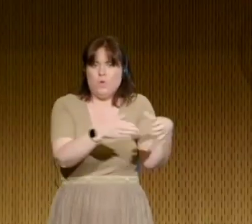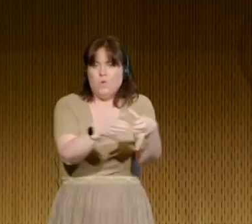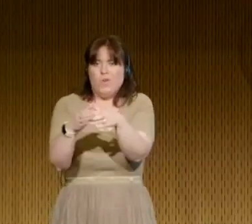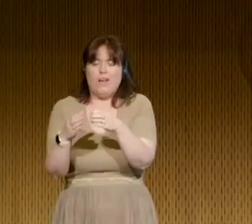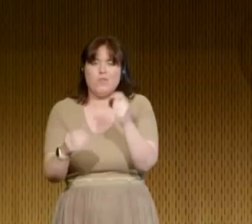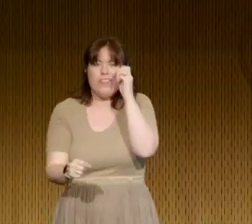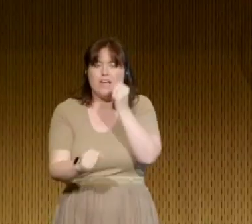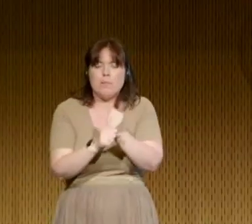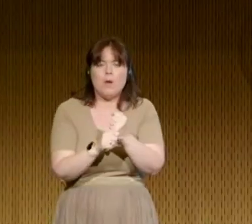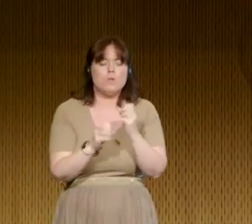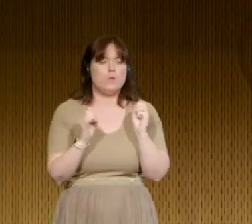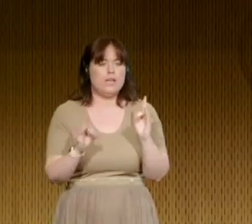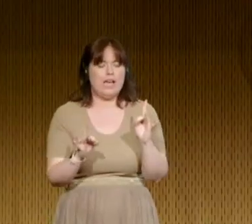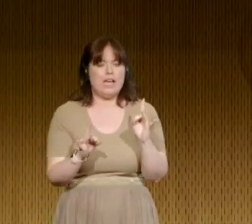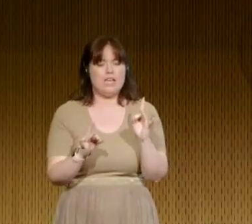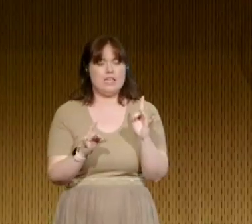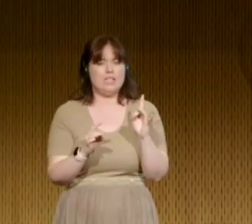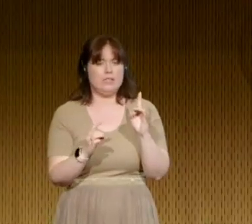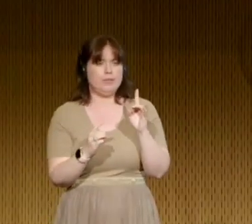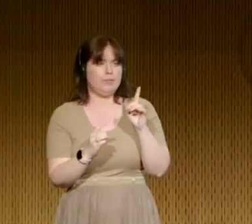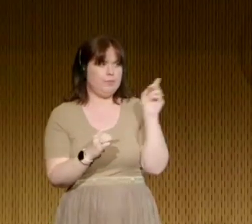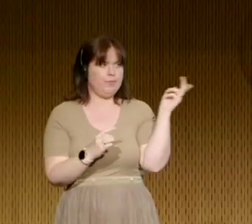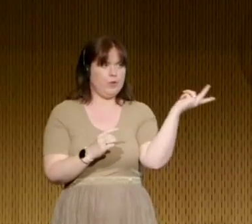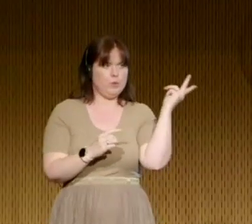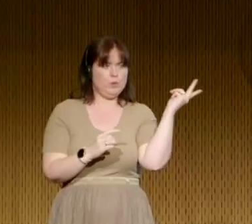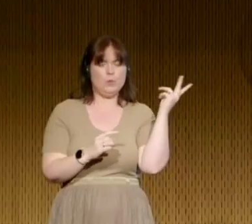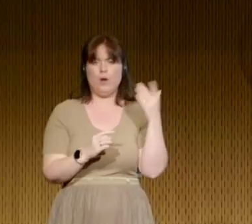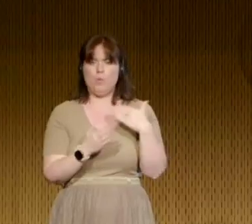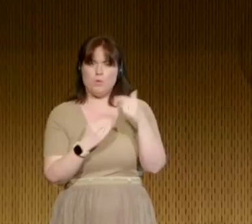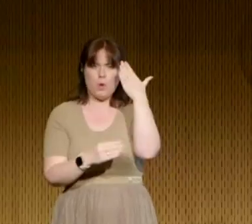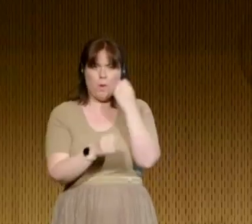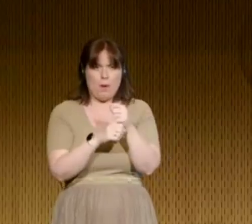identify what are Alex and Dave's main issues here. What do we know about these main issues?